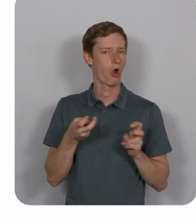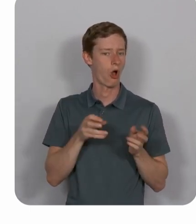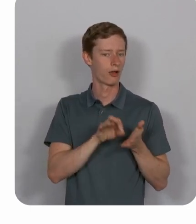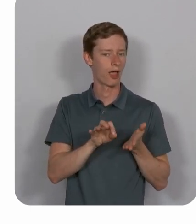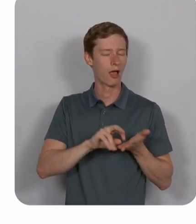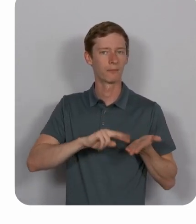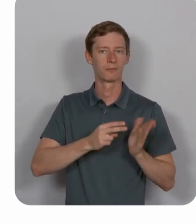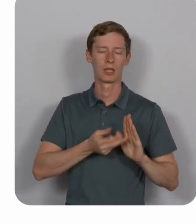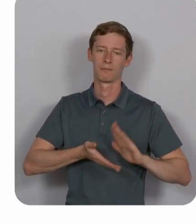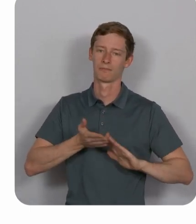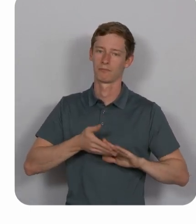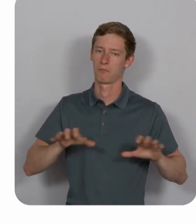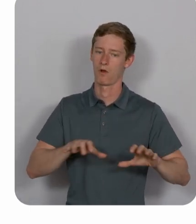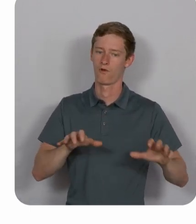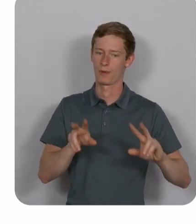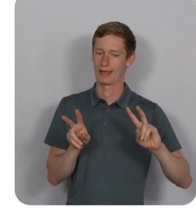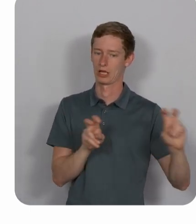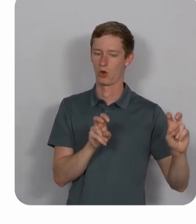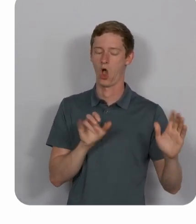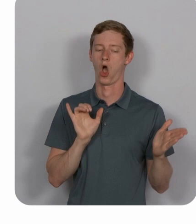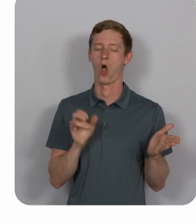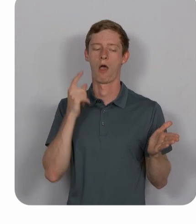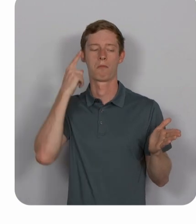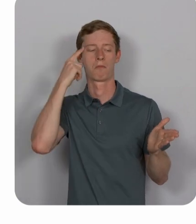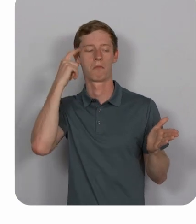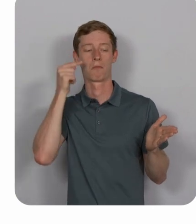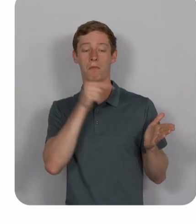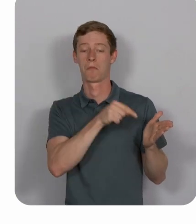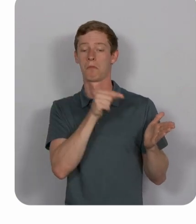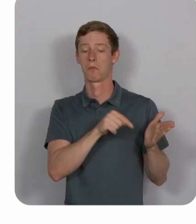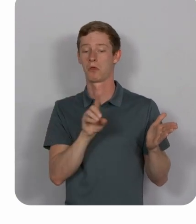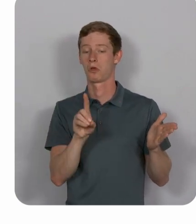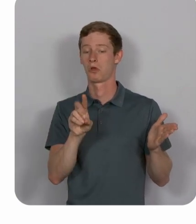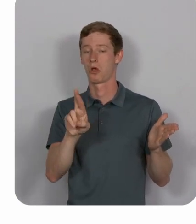So we suspect that the high draw count may be coming